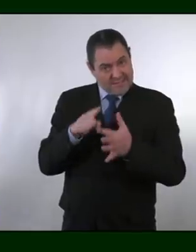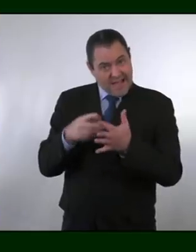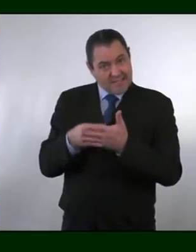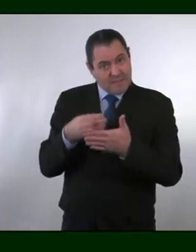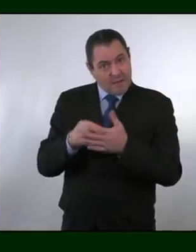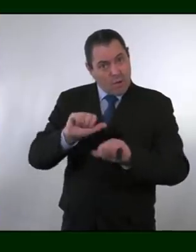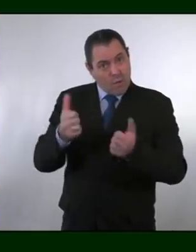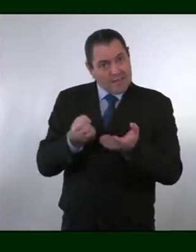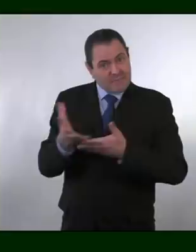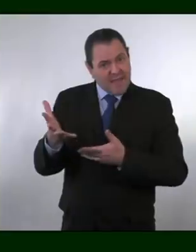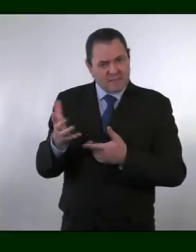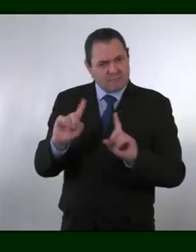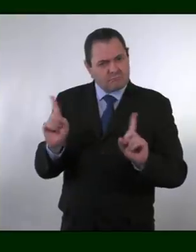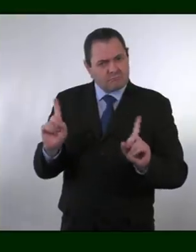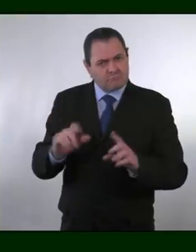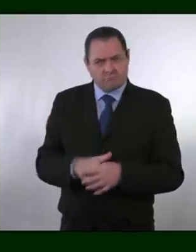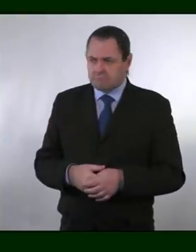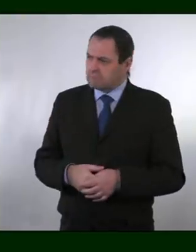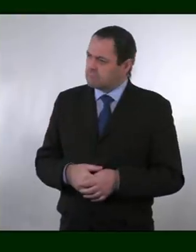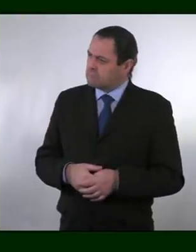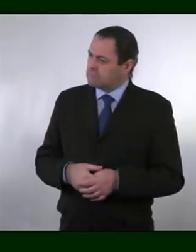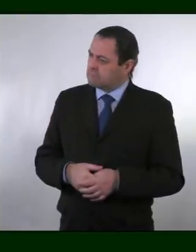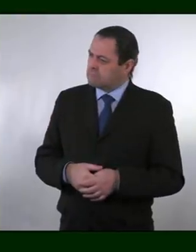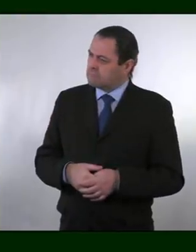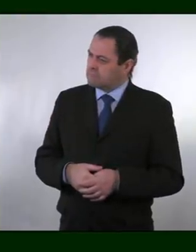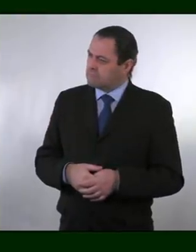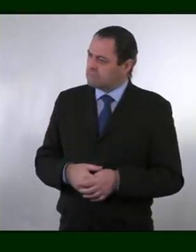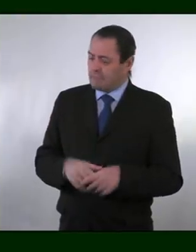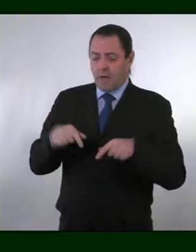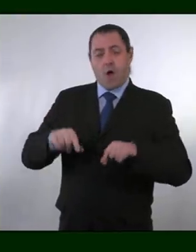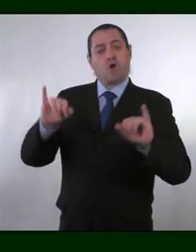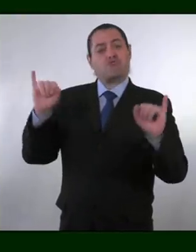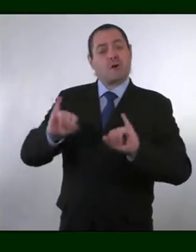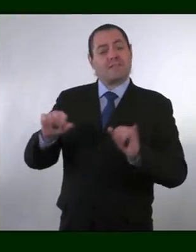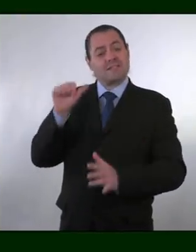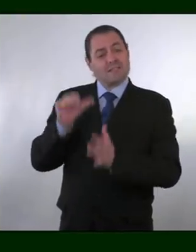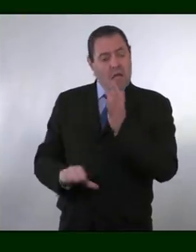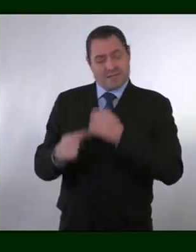The Prime Minister When this crisis began, we were urged by the